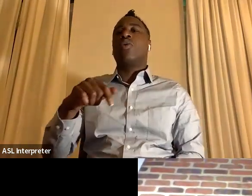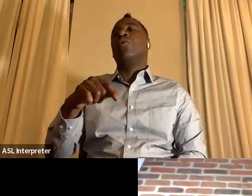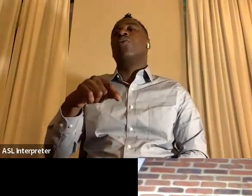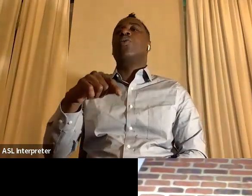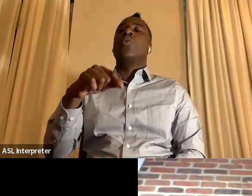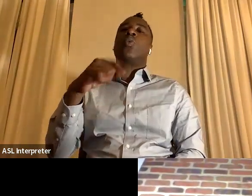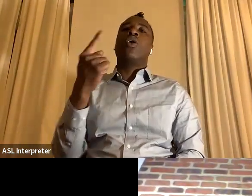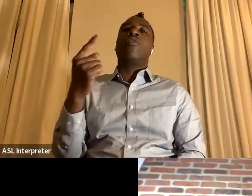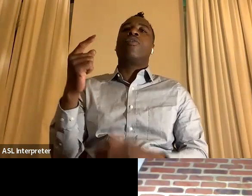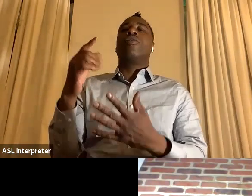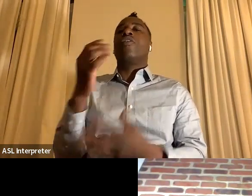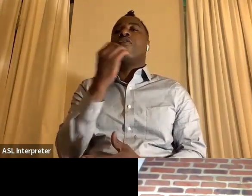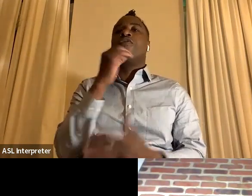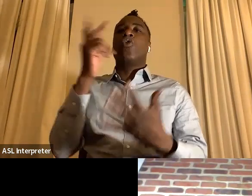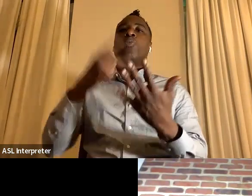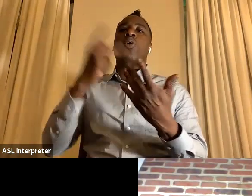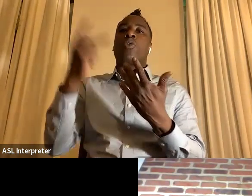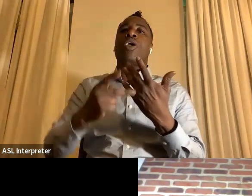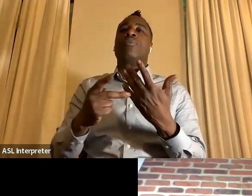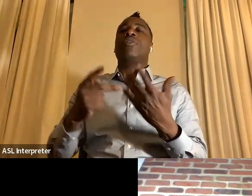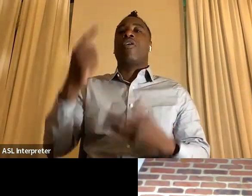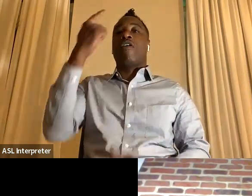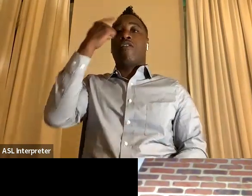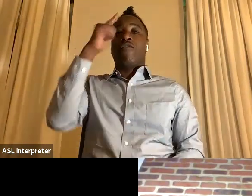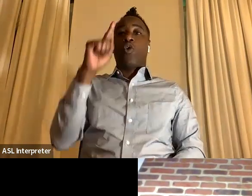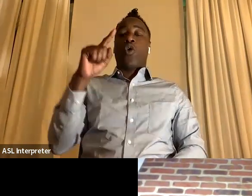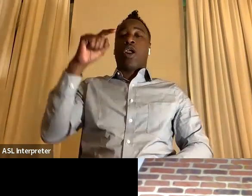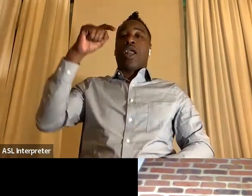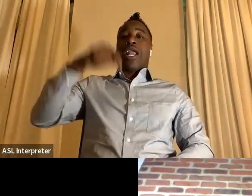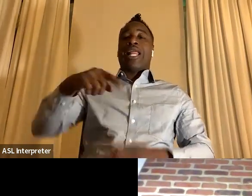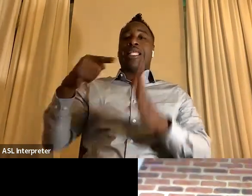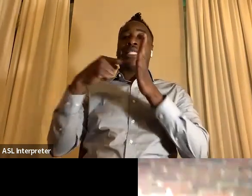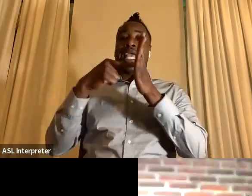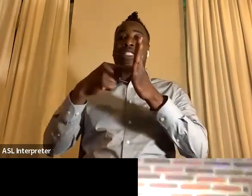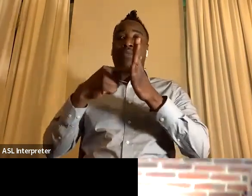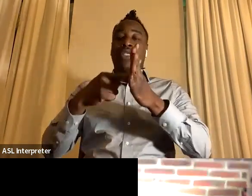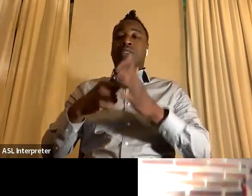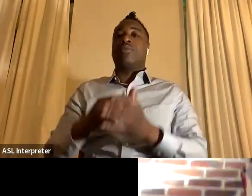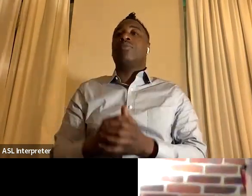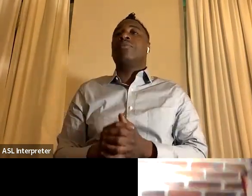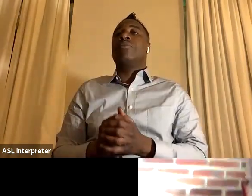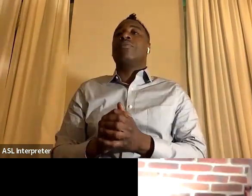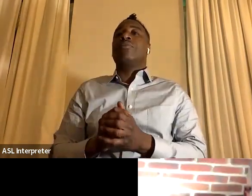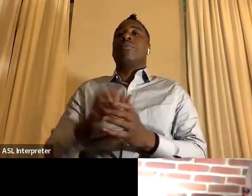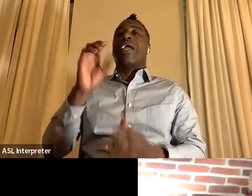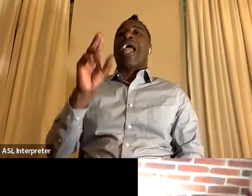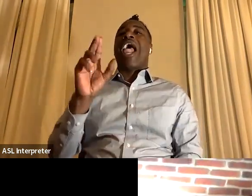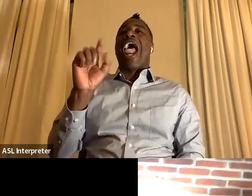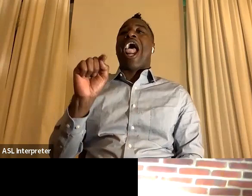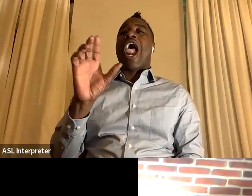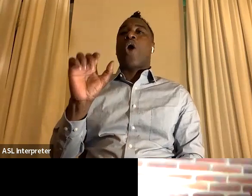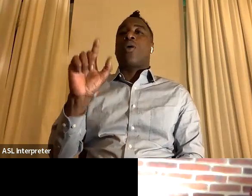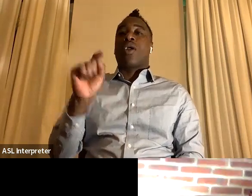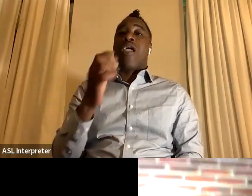food programs for this exhibition. And so Outcast Food Network.